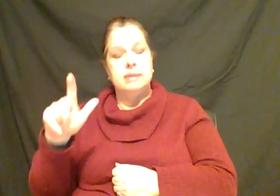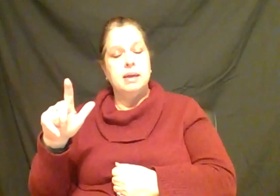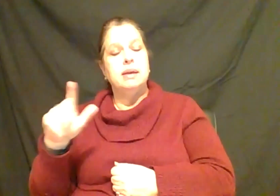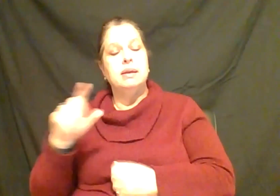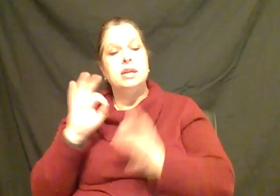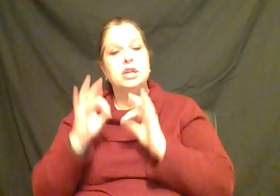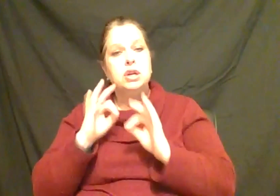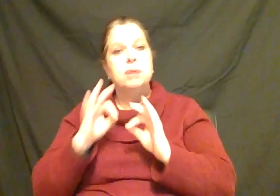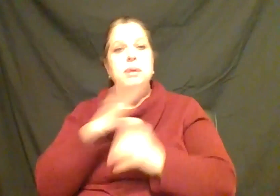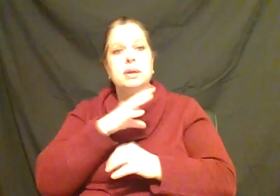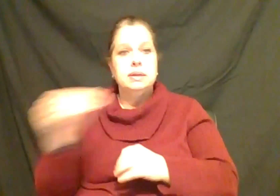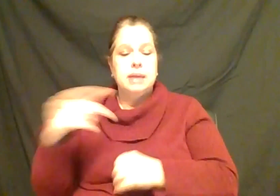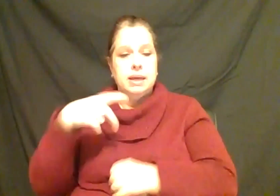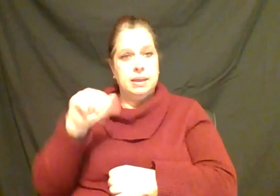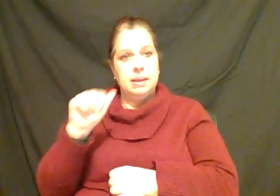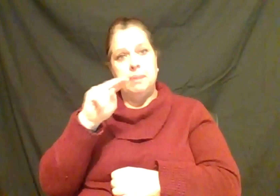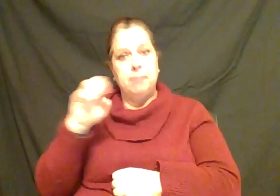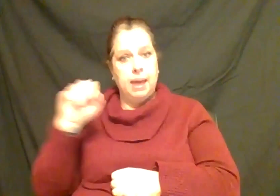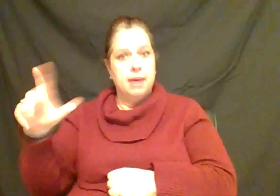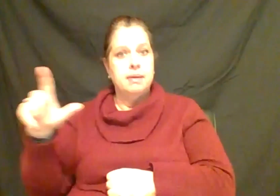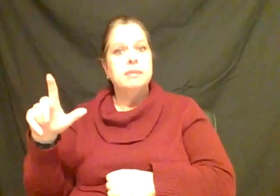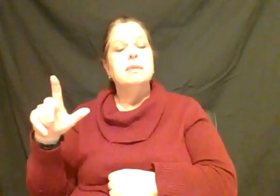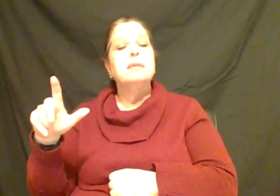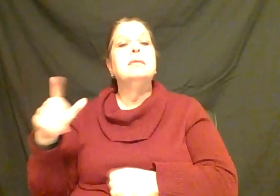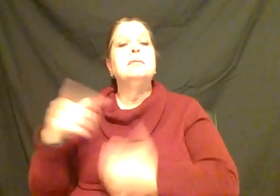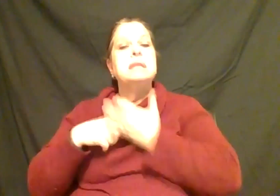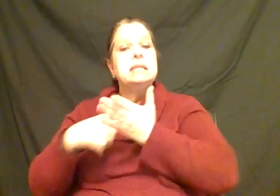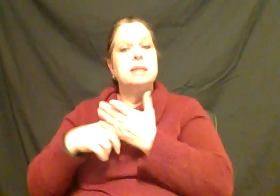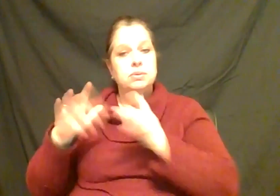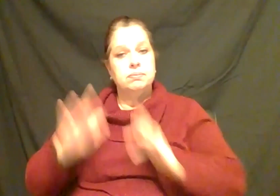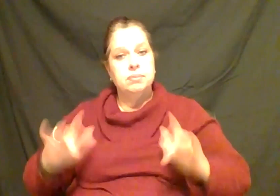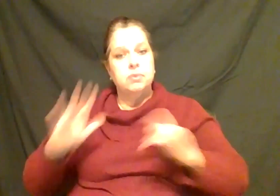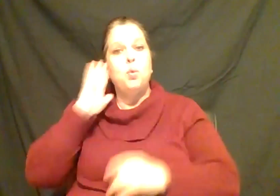and information and as a reminder this session has been recorded and will be on vbschools.com